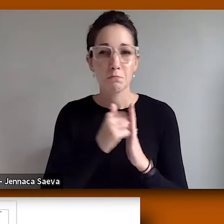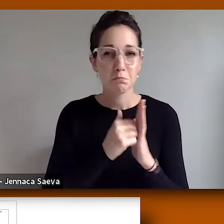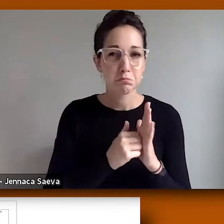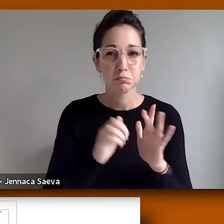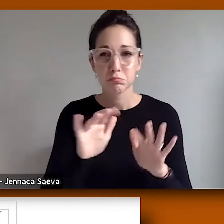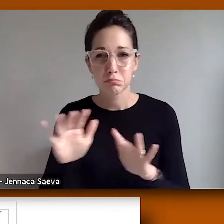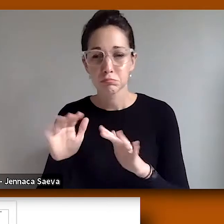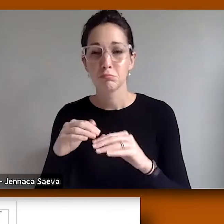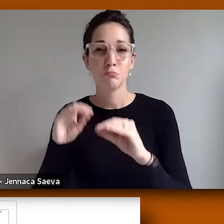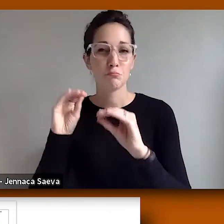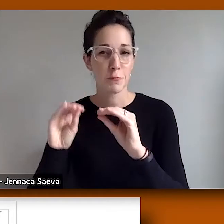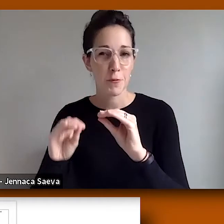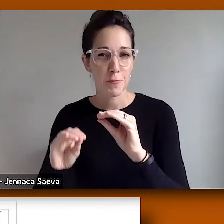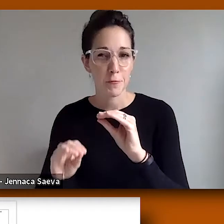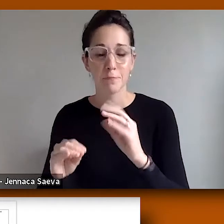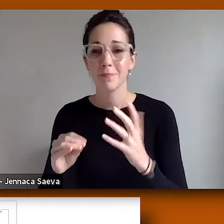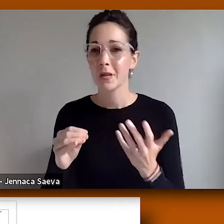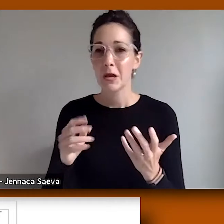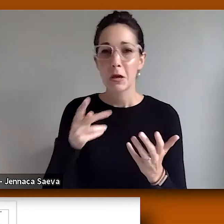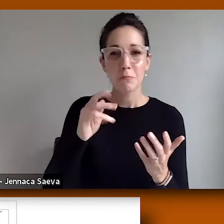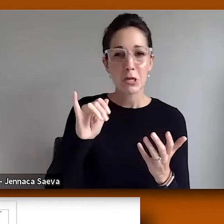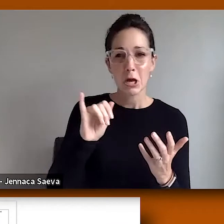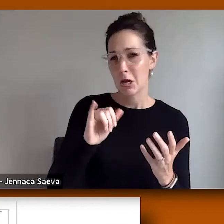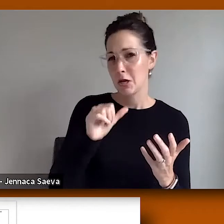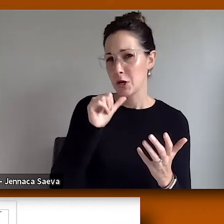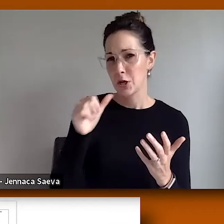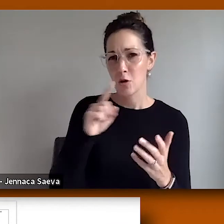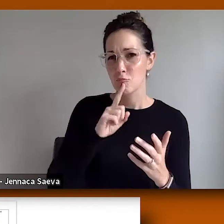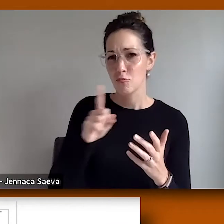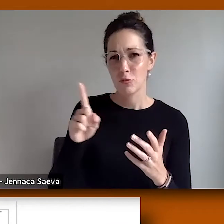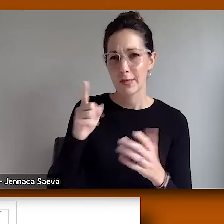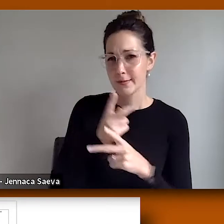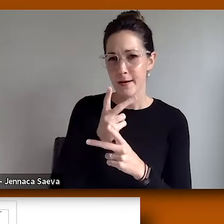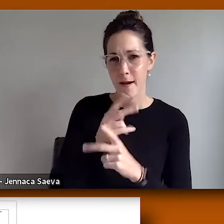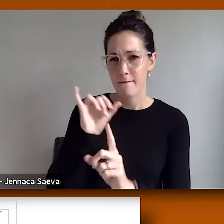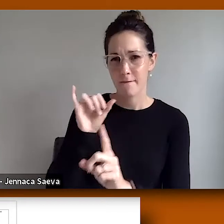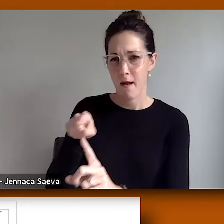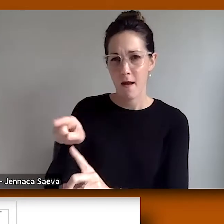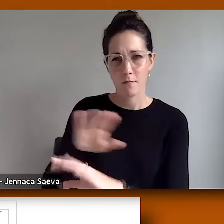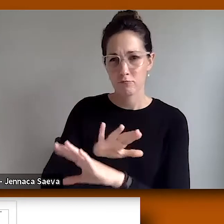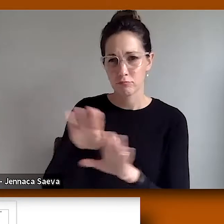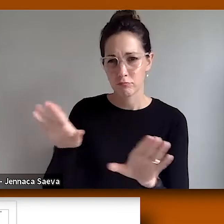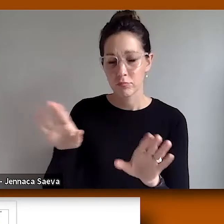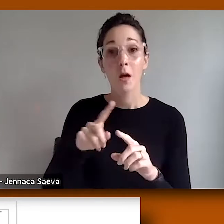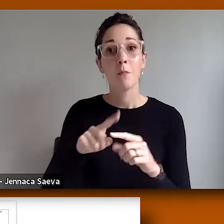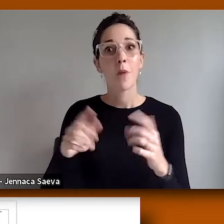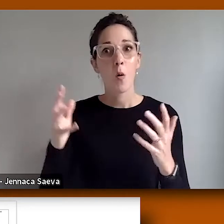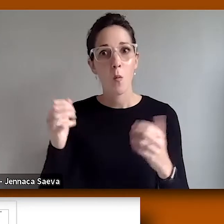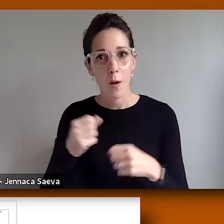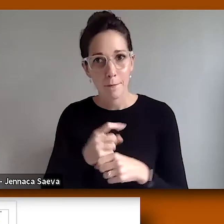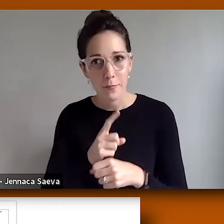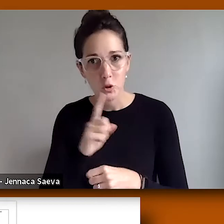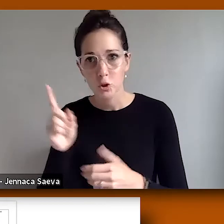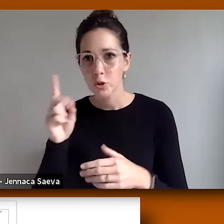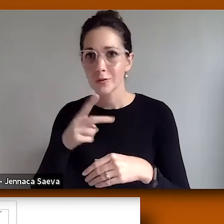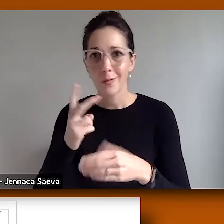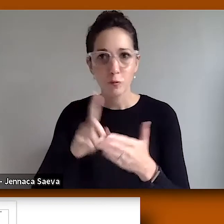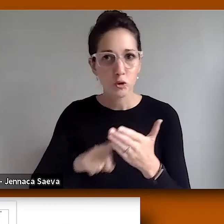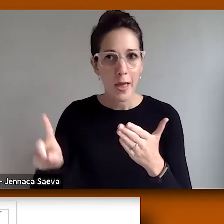that as a PI you don't necessarily have to worry about, but we want to make sure it's correct and signed.